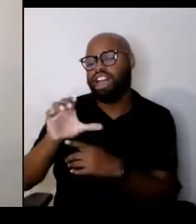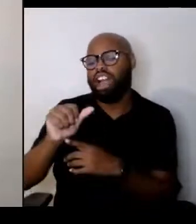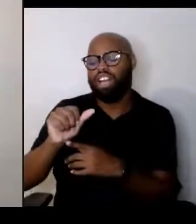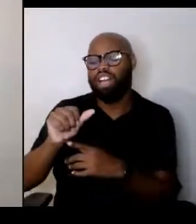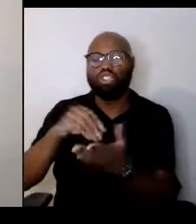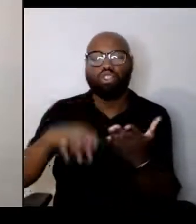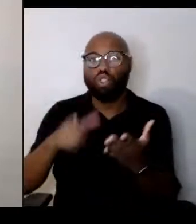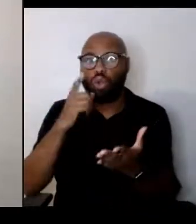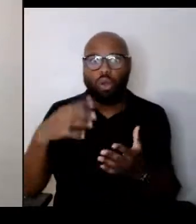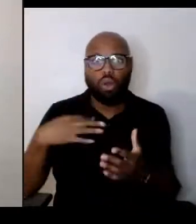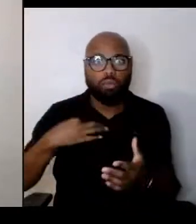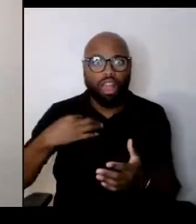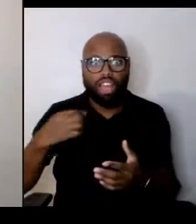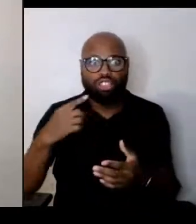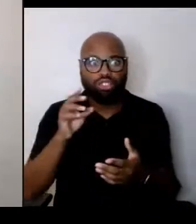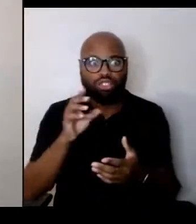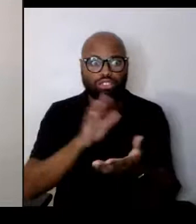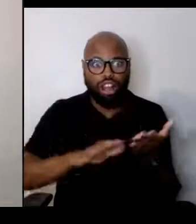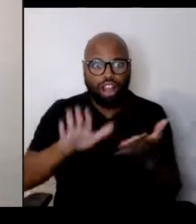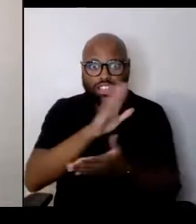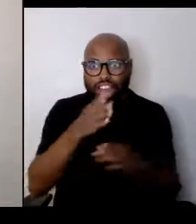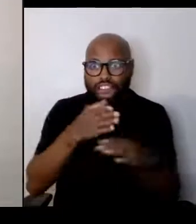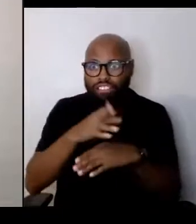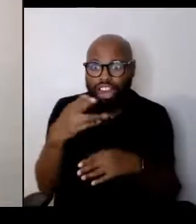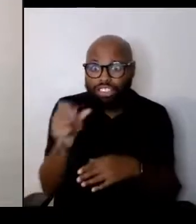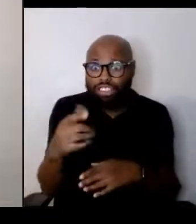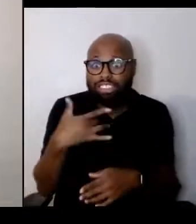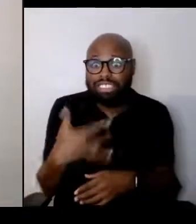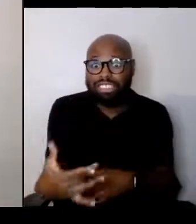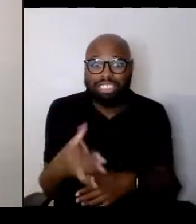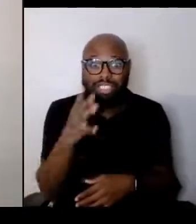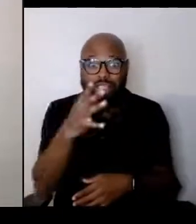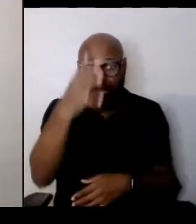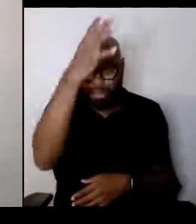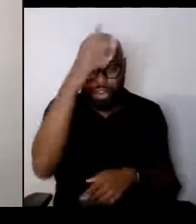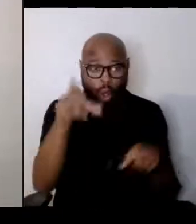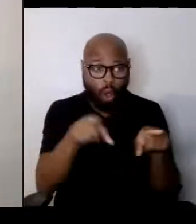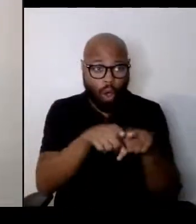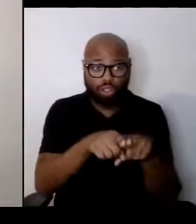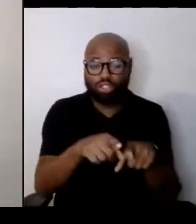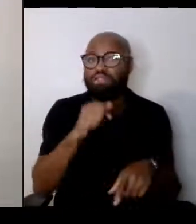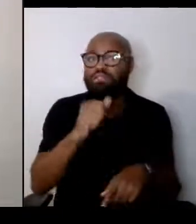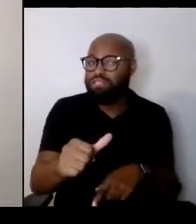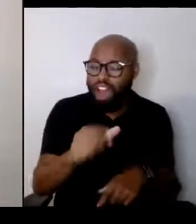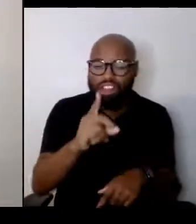I mean, oftentimes their parents are also undocumented and have to work low wage jobs,